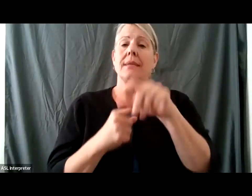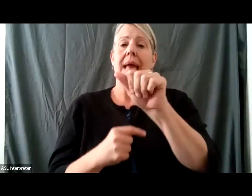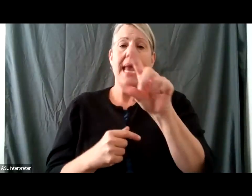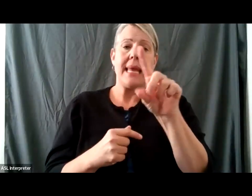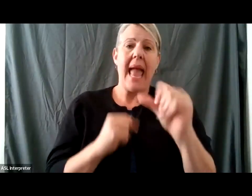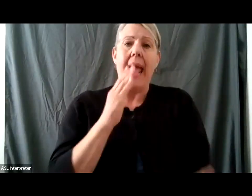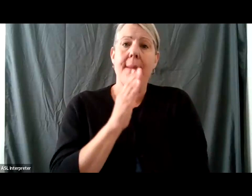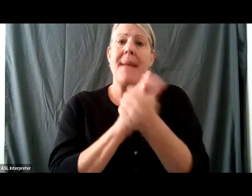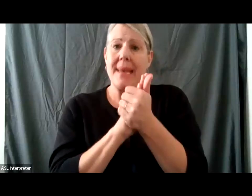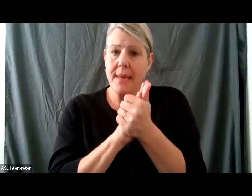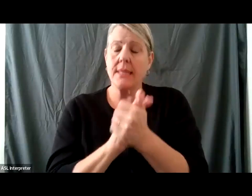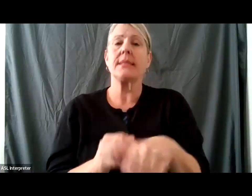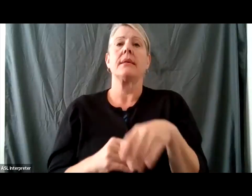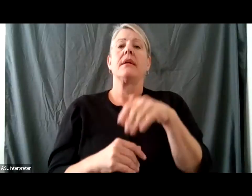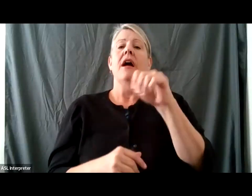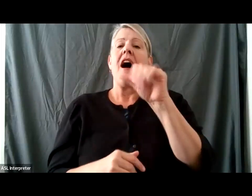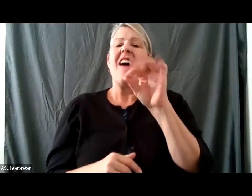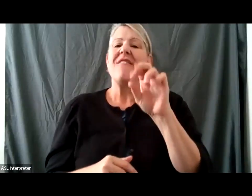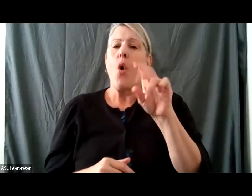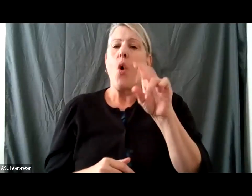Care Act, The Supreme Court decisions,